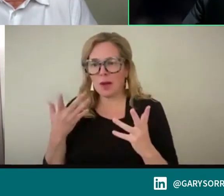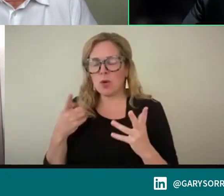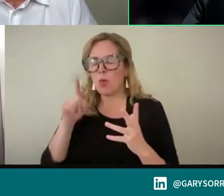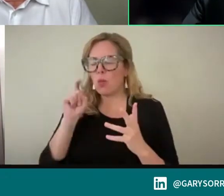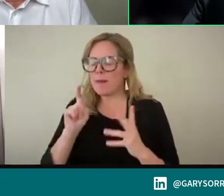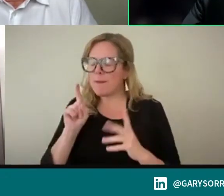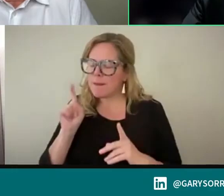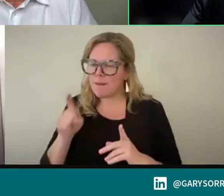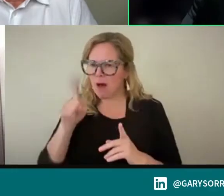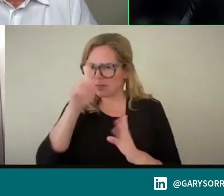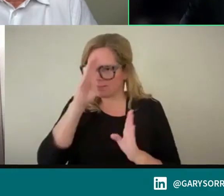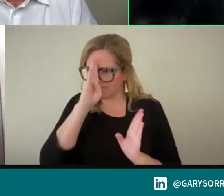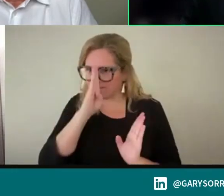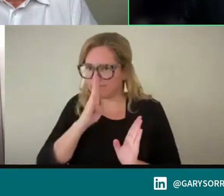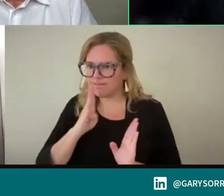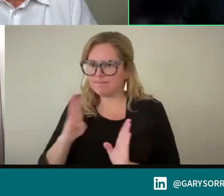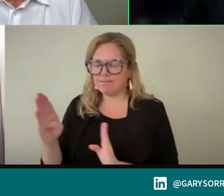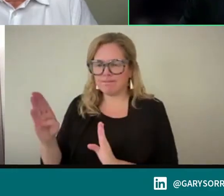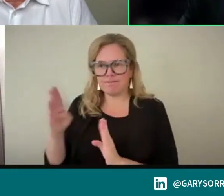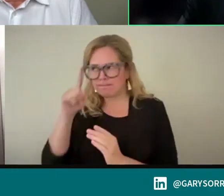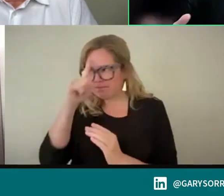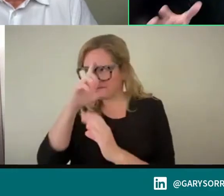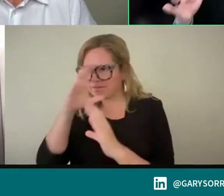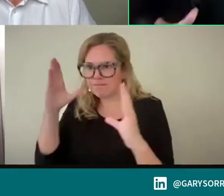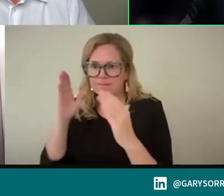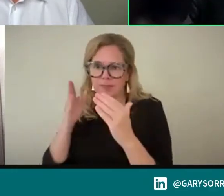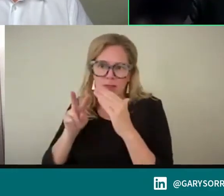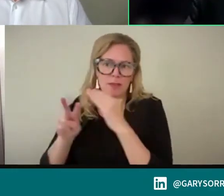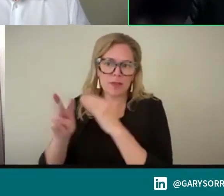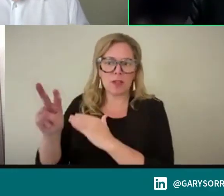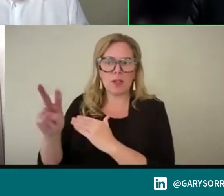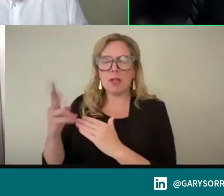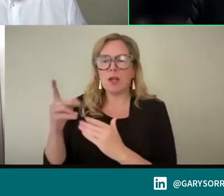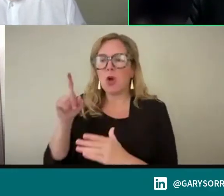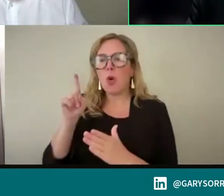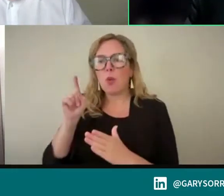but I think on top of strategic planning. Which means, we have to think through these solutions